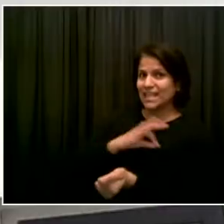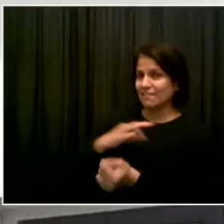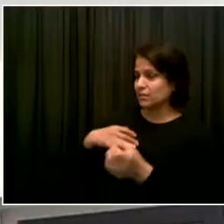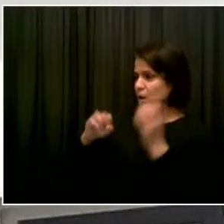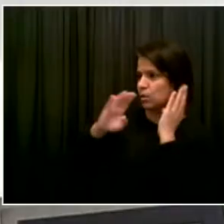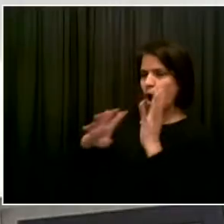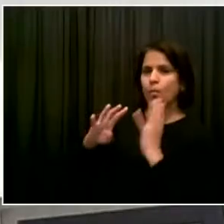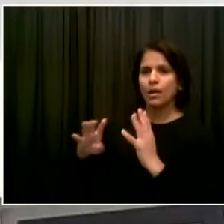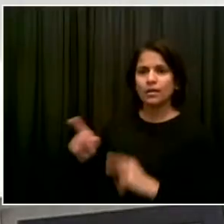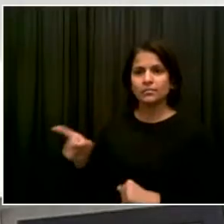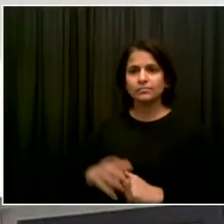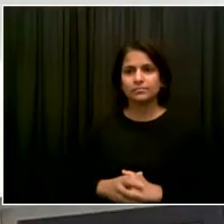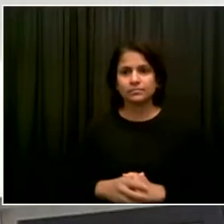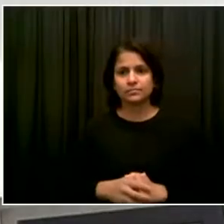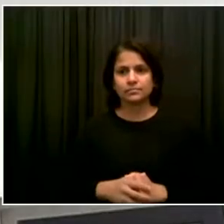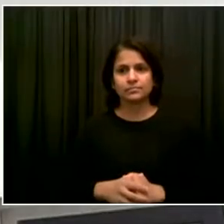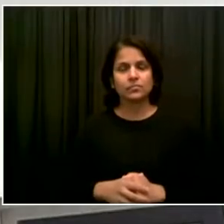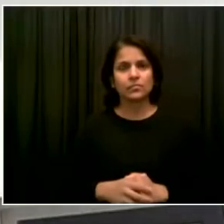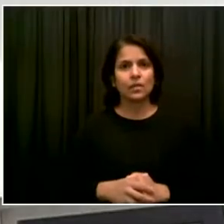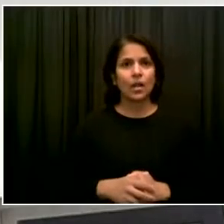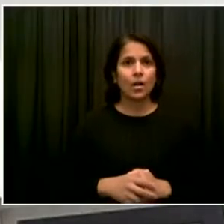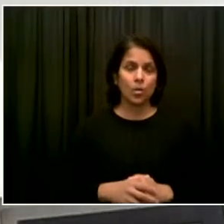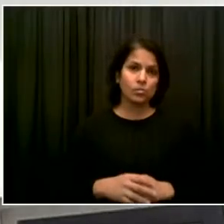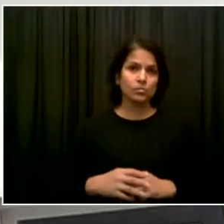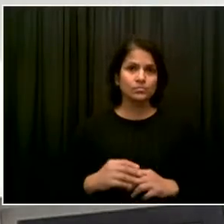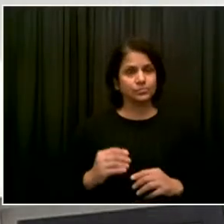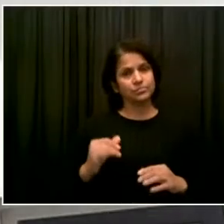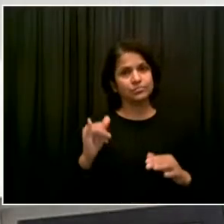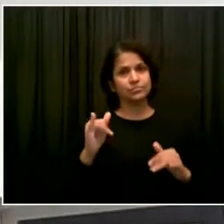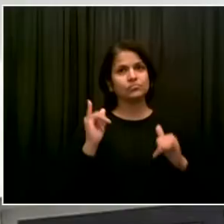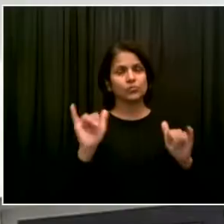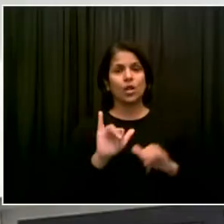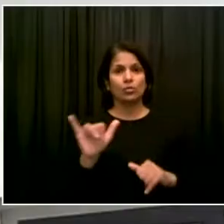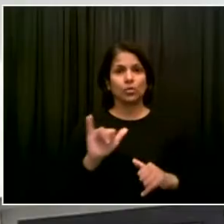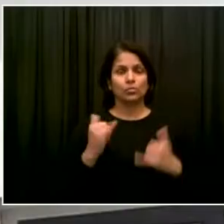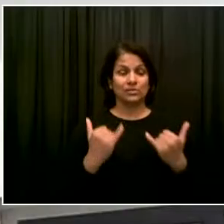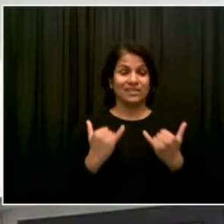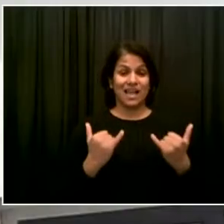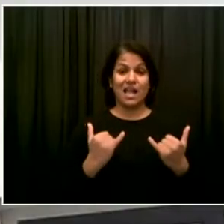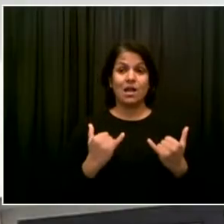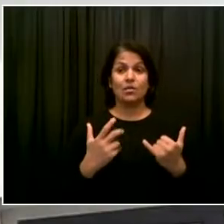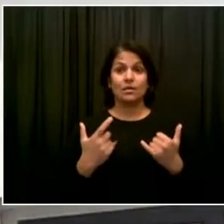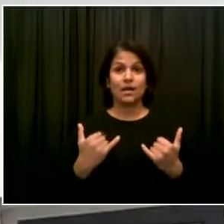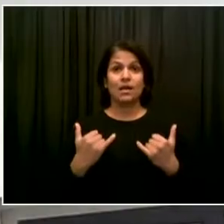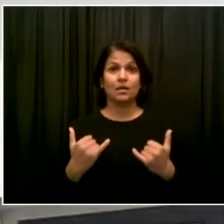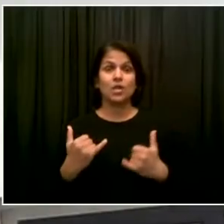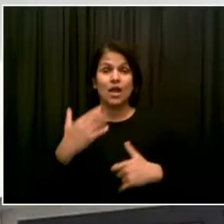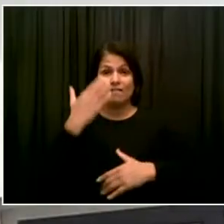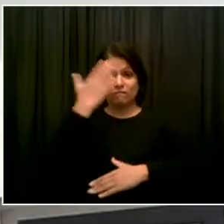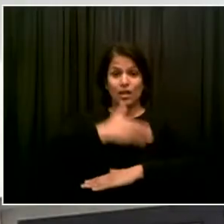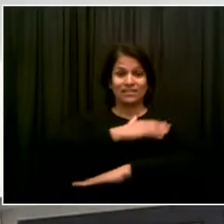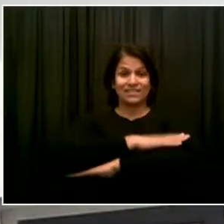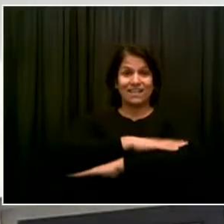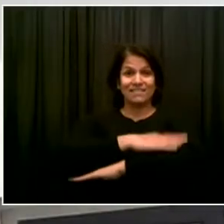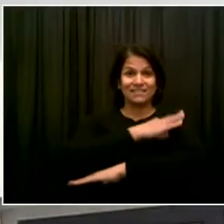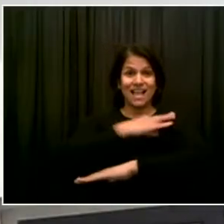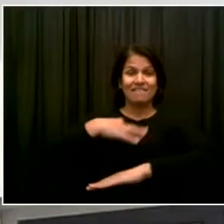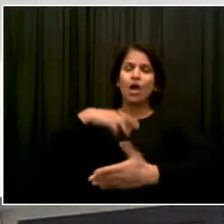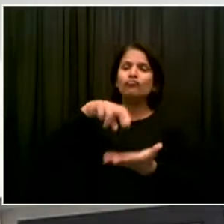THAT WHEN PEOPLE DO NEED TO COME IN THEY CAN BE